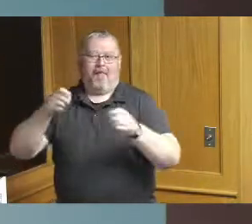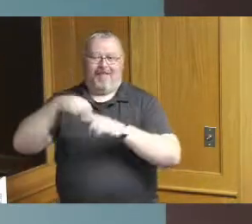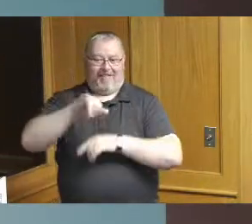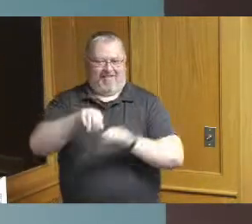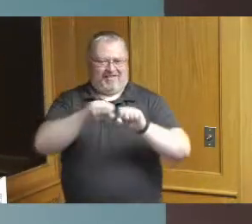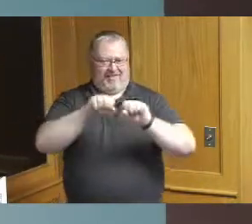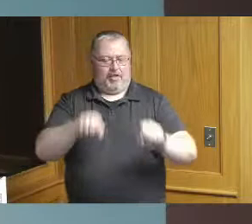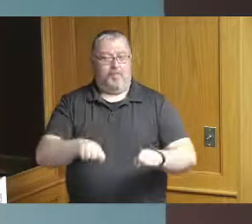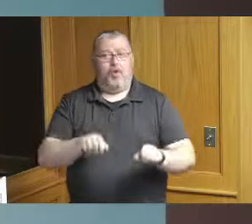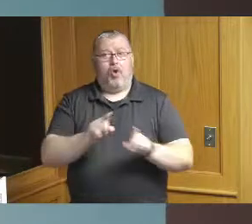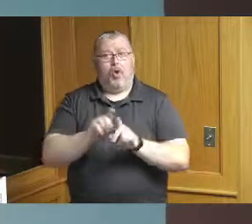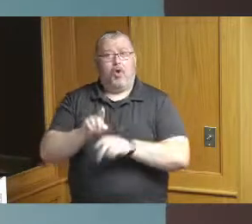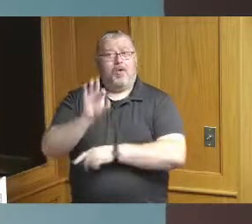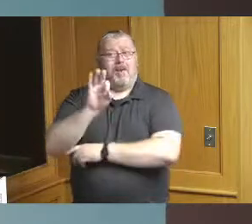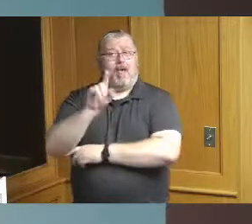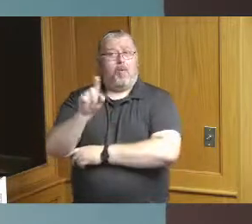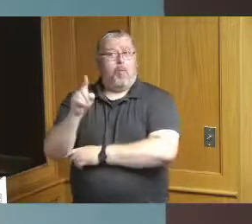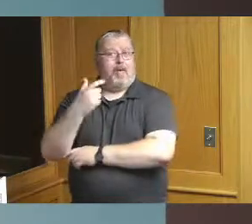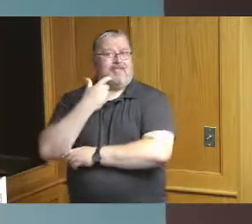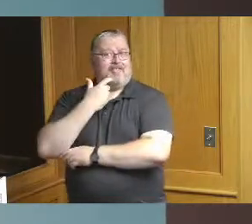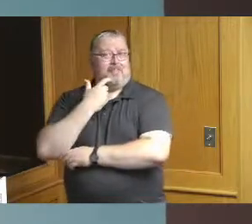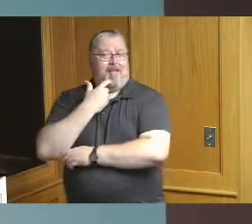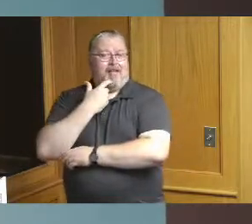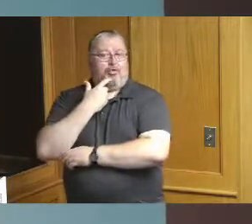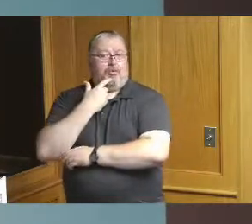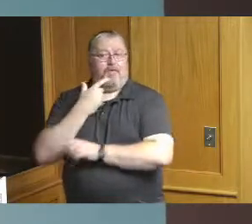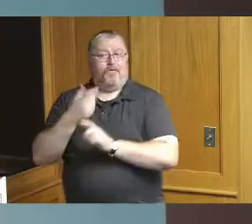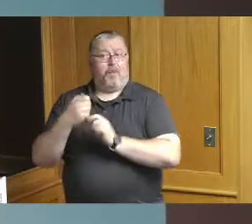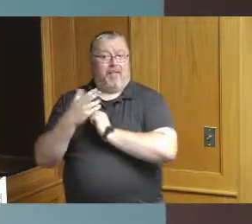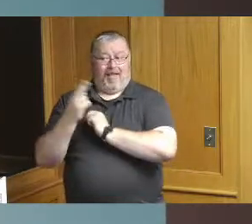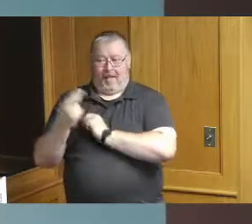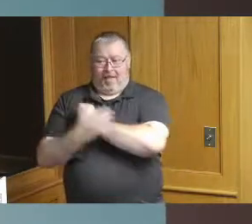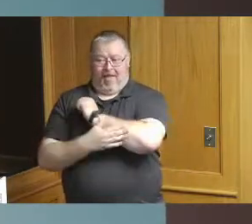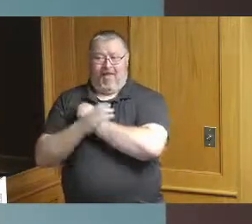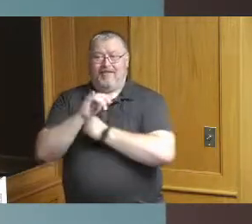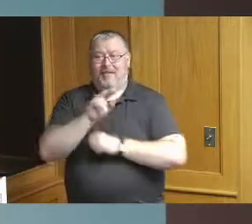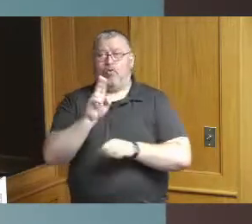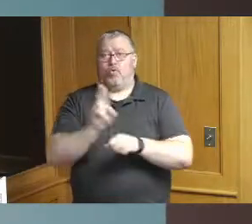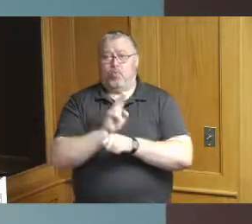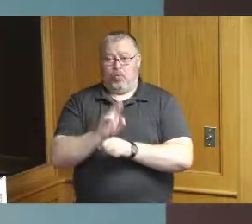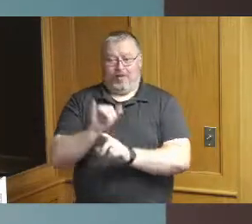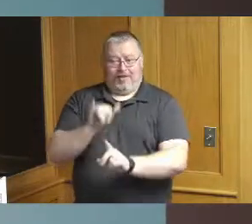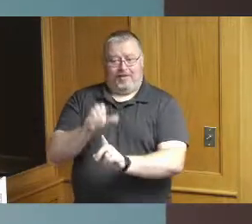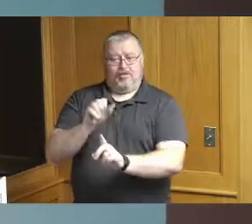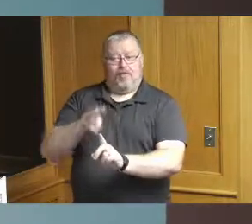911 dispatch Hamilton County and cincinnati get this cages data on a daily basis and all